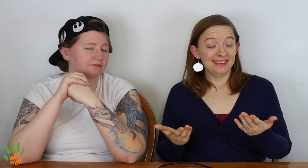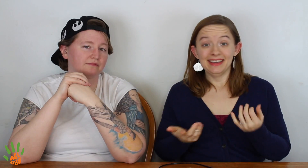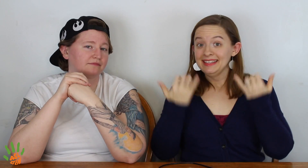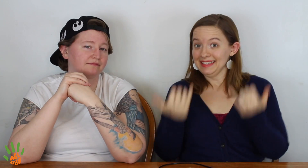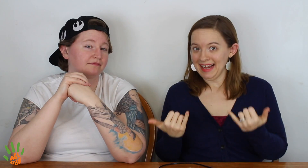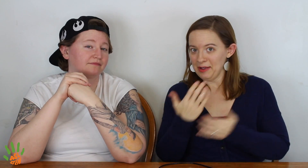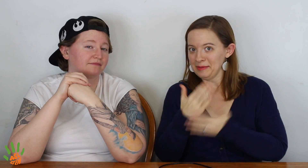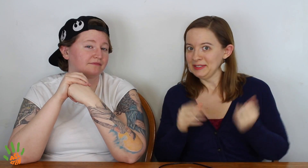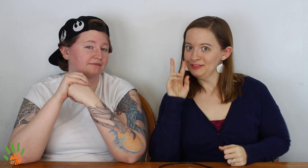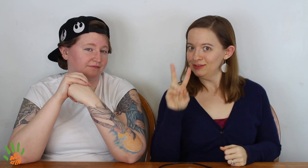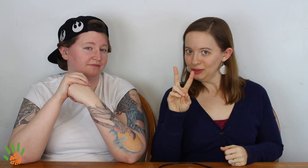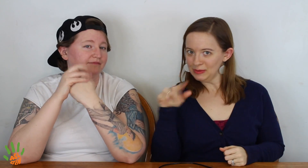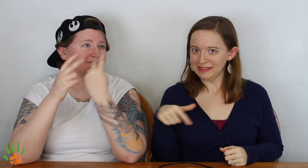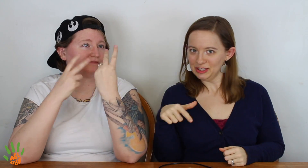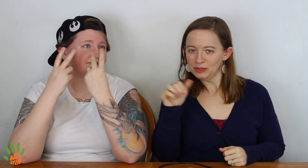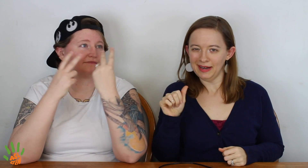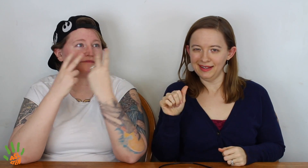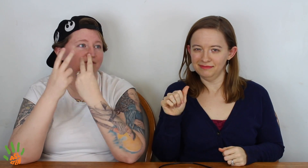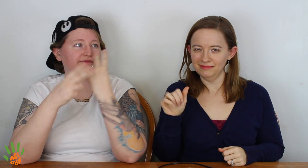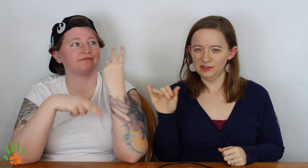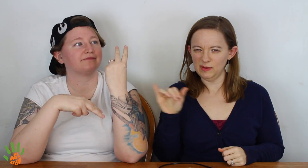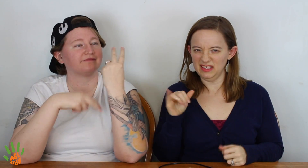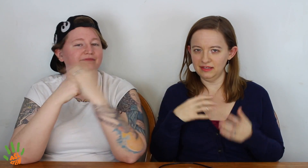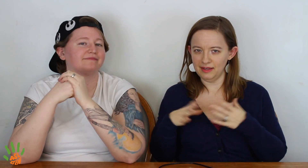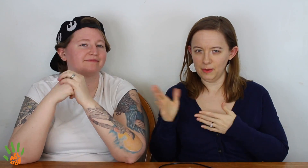Okay so now is part 2 of the Q and A.